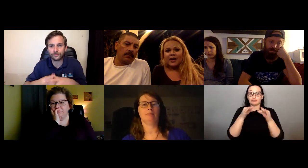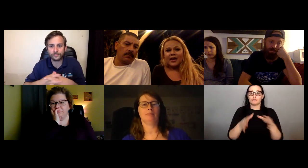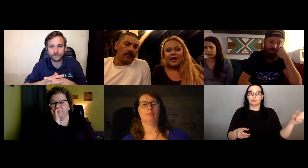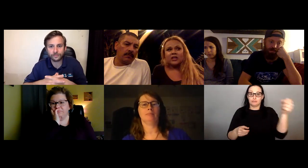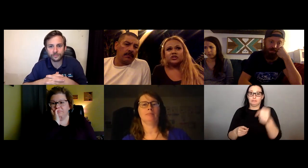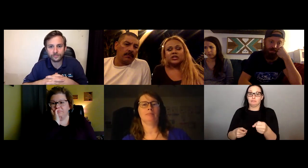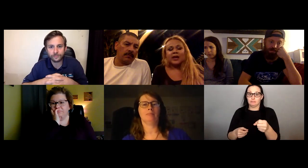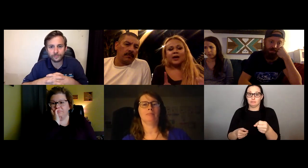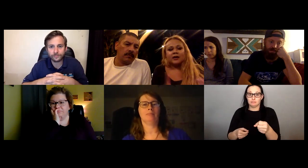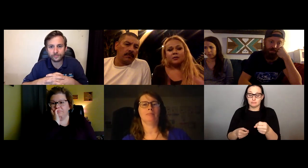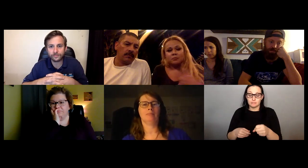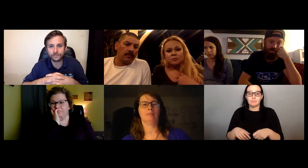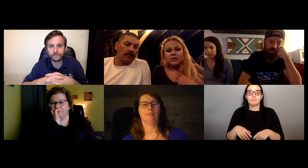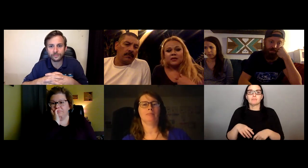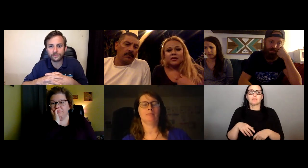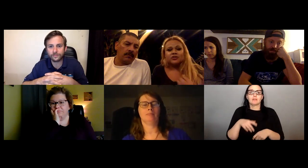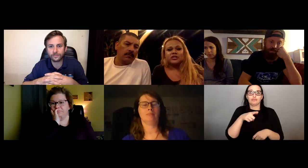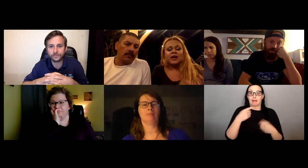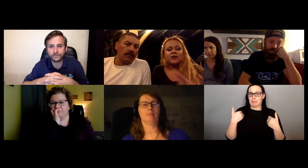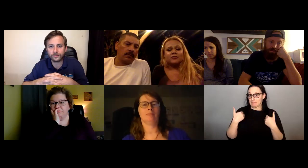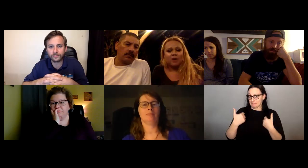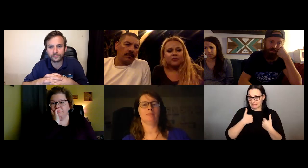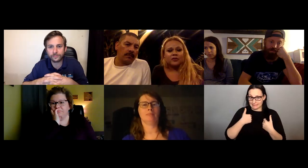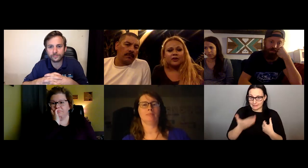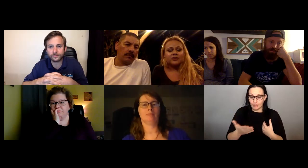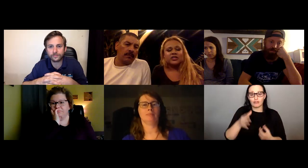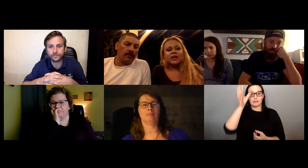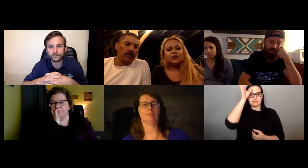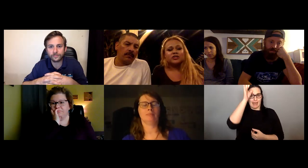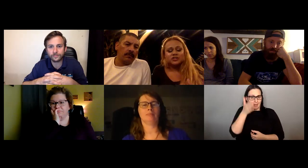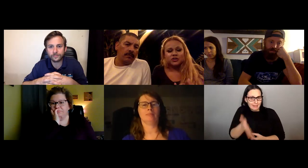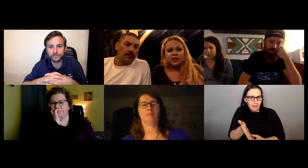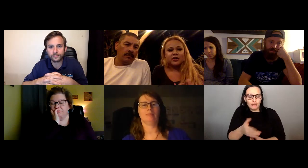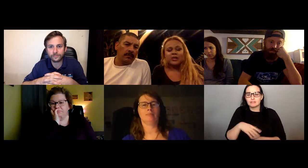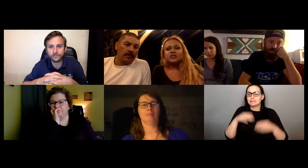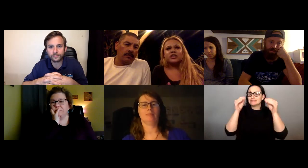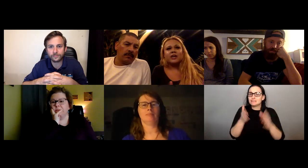and she had me there she had her father there